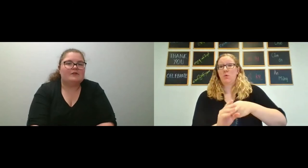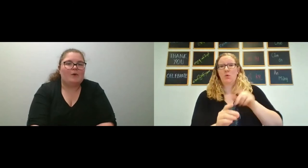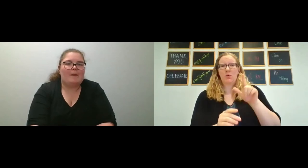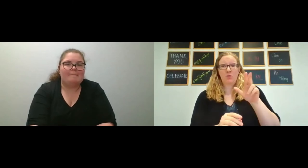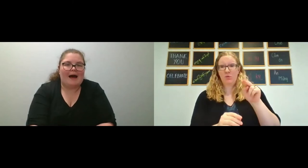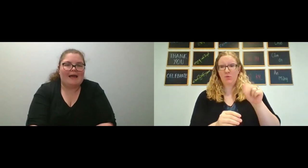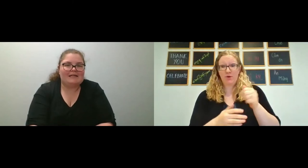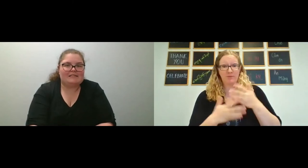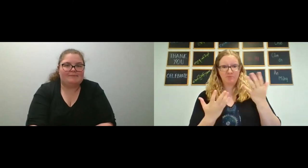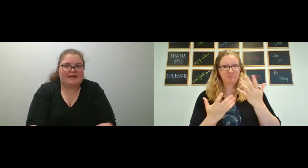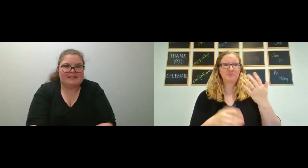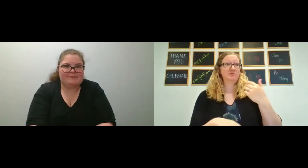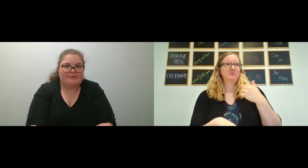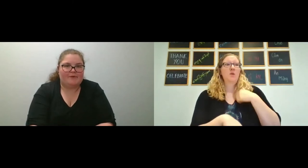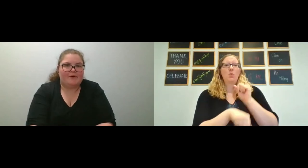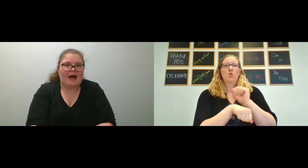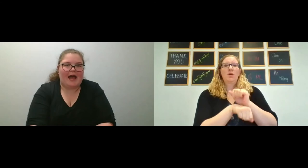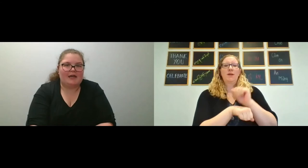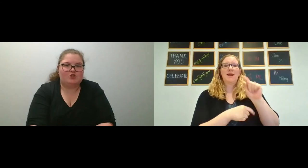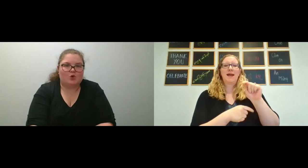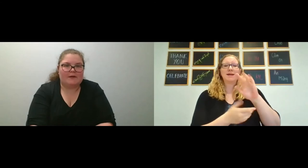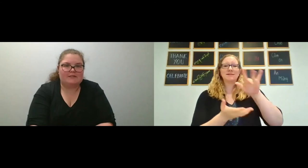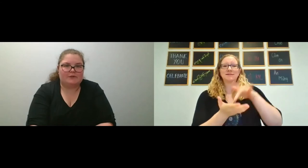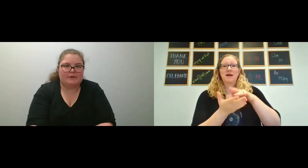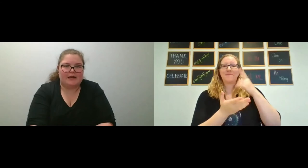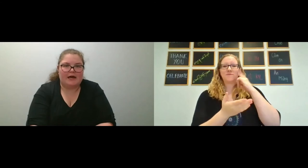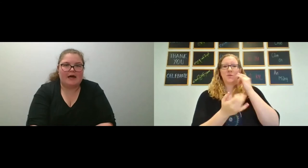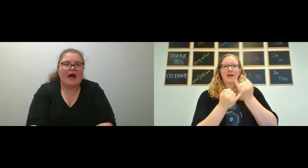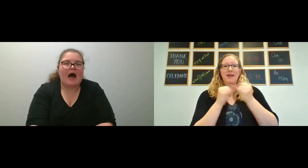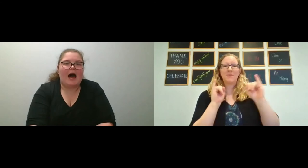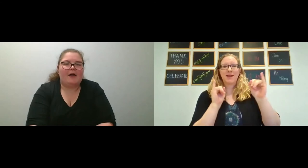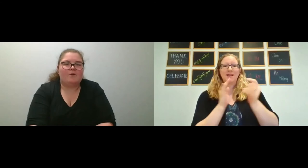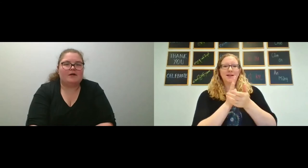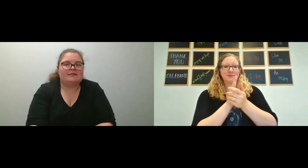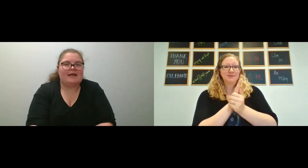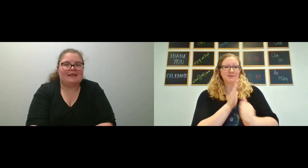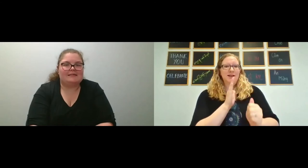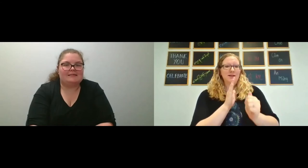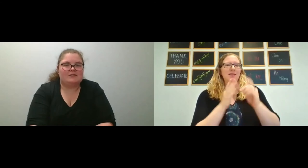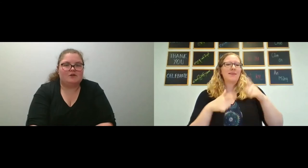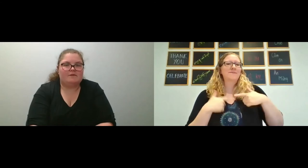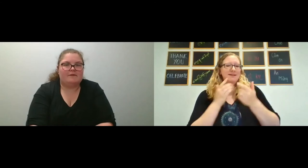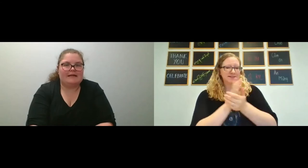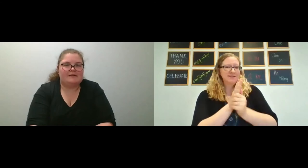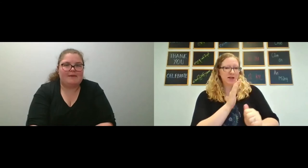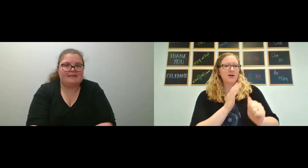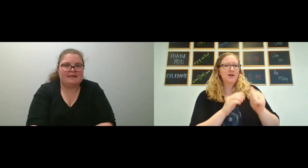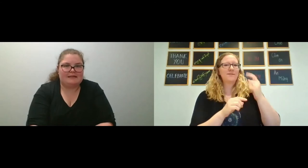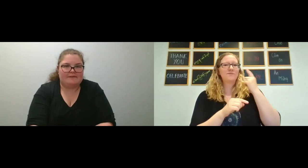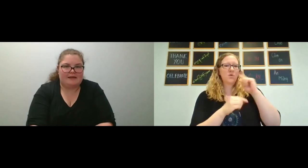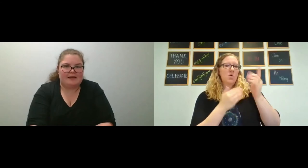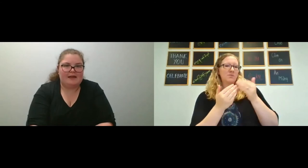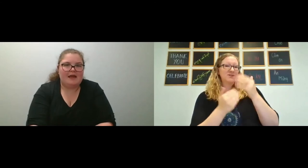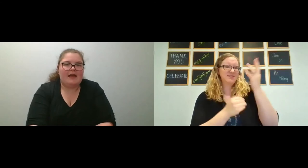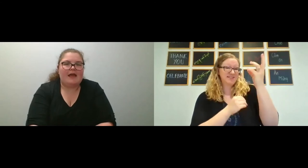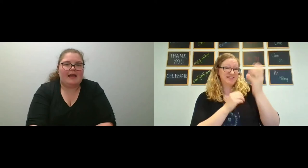So my experience before I joined LUNA, I worked at the Center for Independent Living